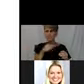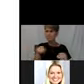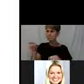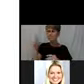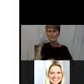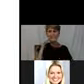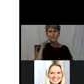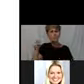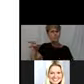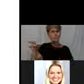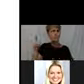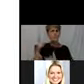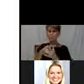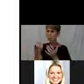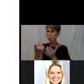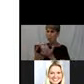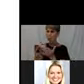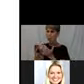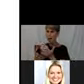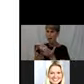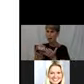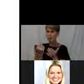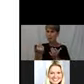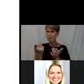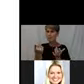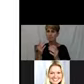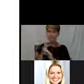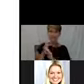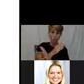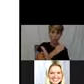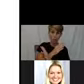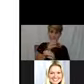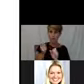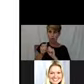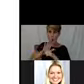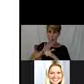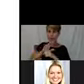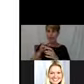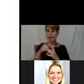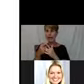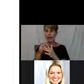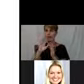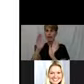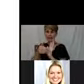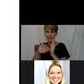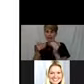So there are times especially before COVID, and now starting to come again that I will be under a bridge